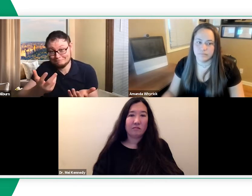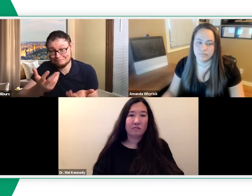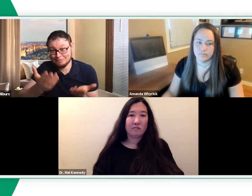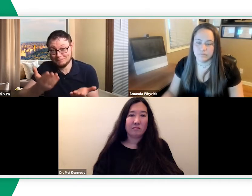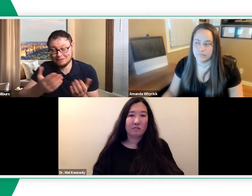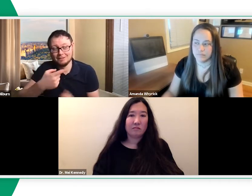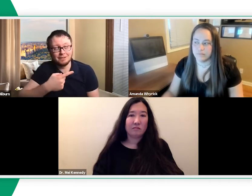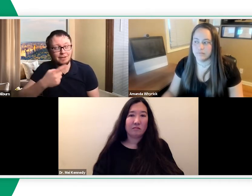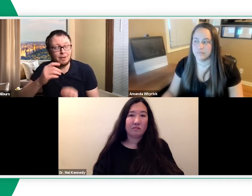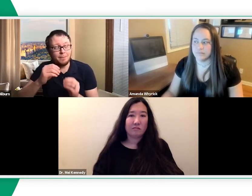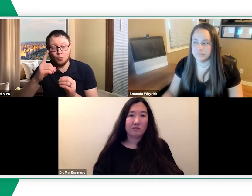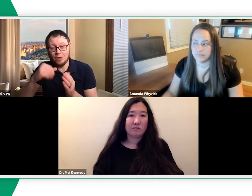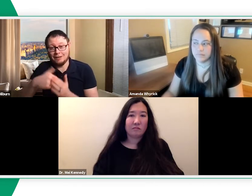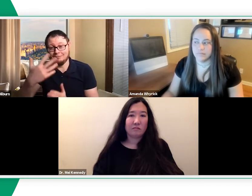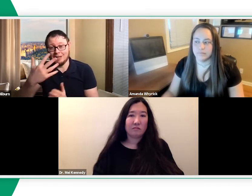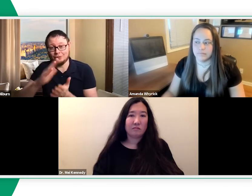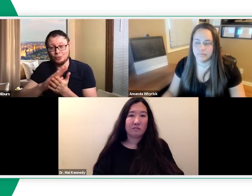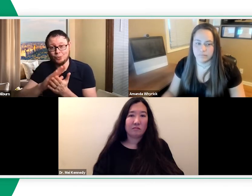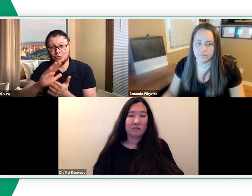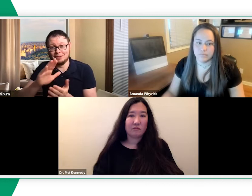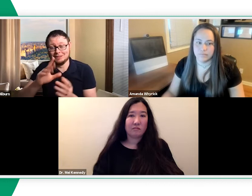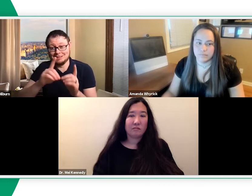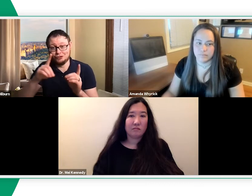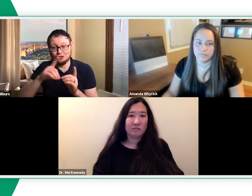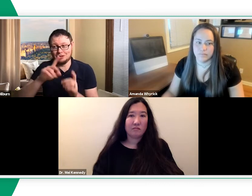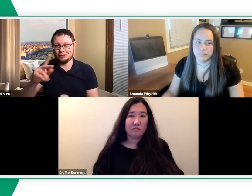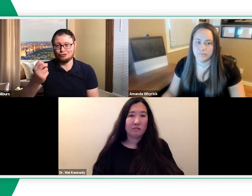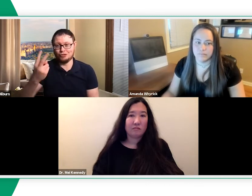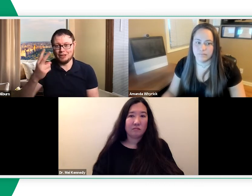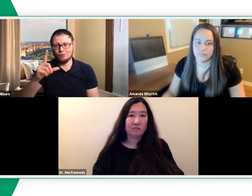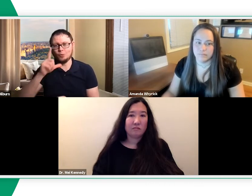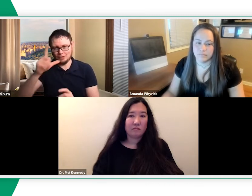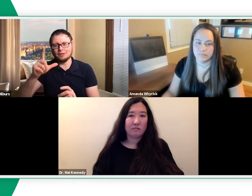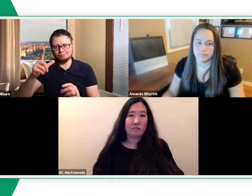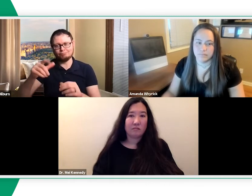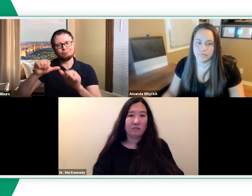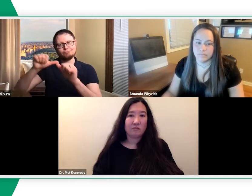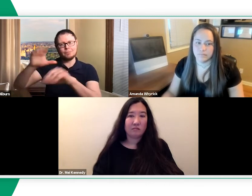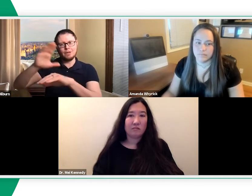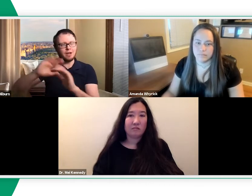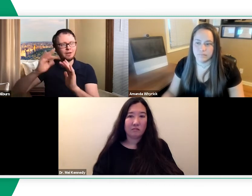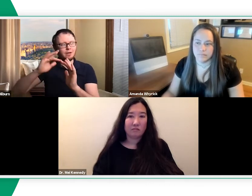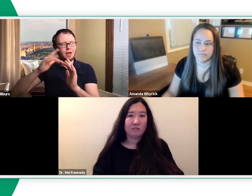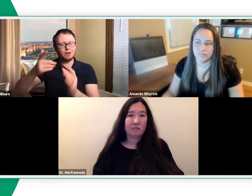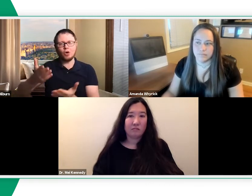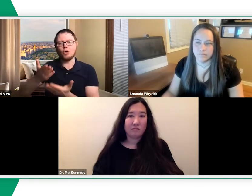devices used in instruction. And that 1 in 5 U.S. school districts will